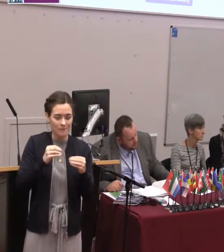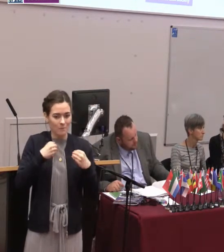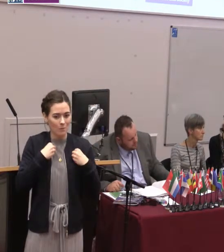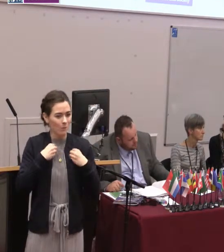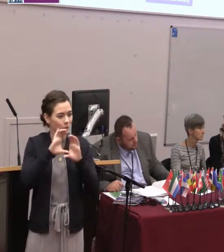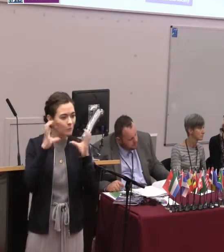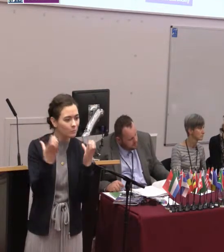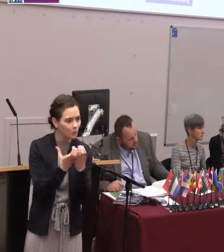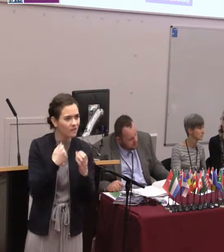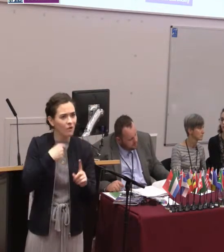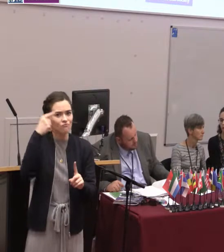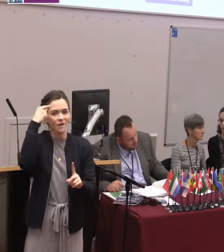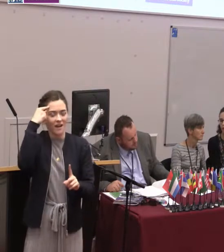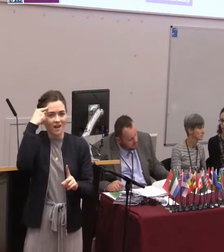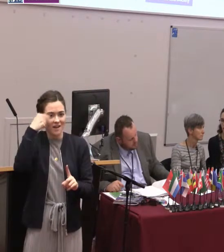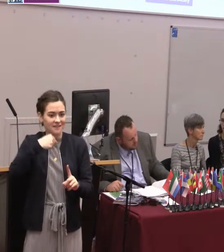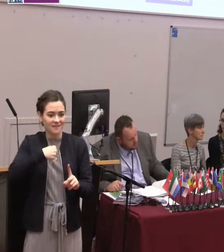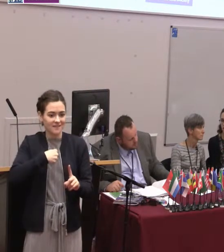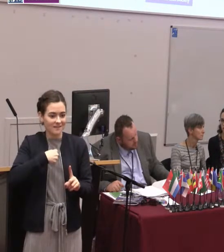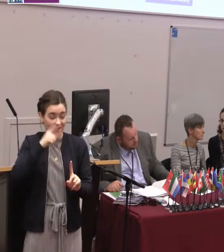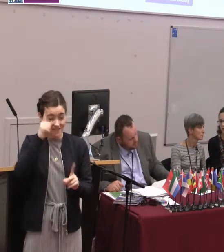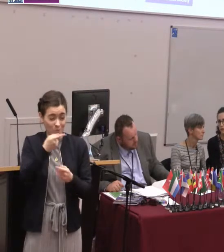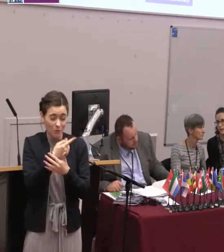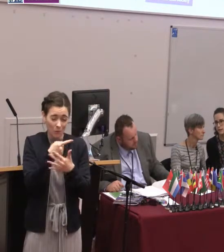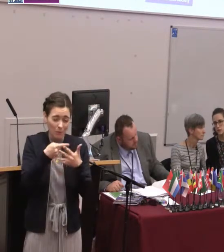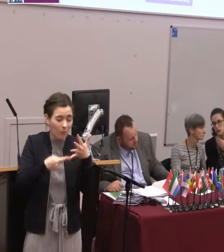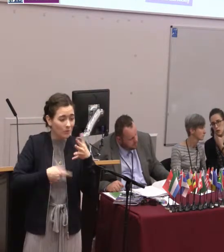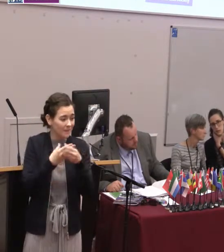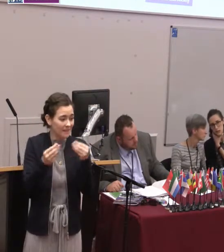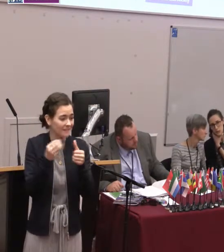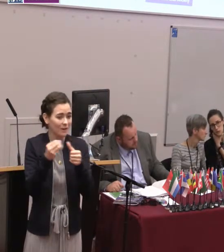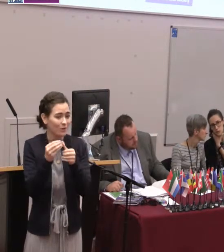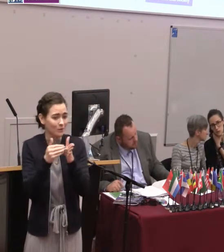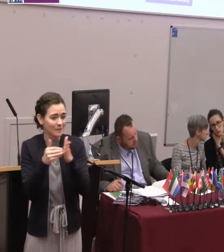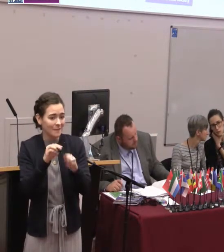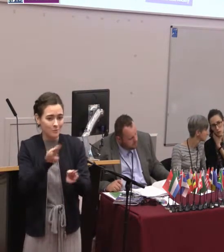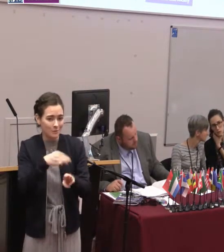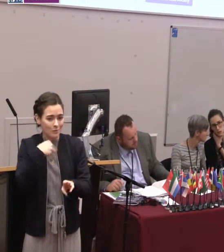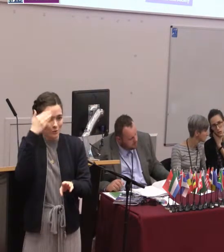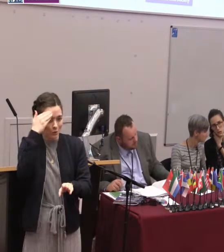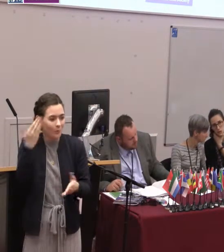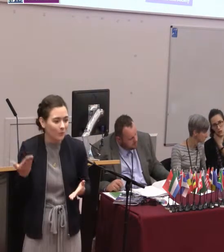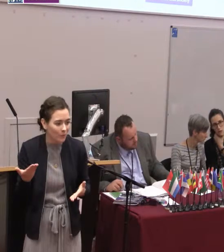in my community, I realise I did not know lots of things that other New Zealanders did.